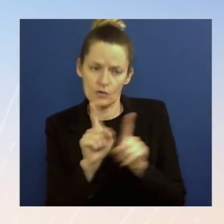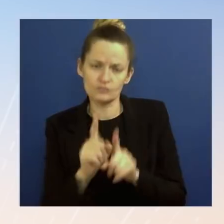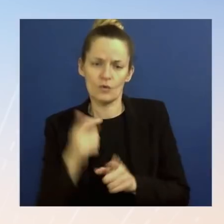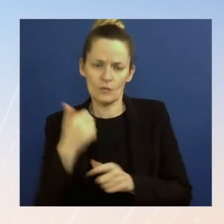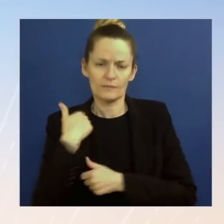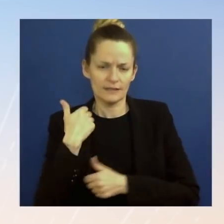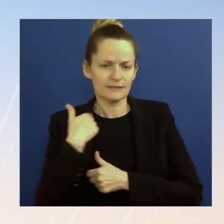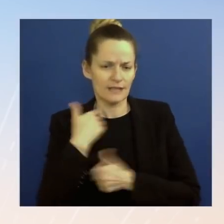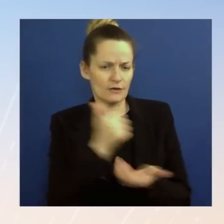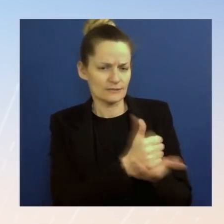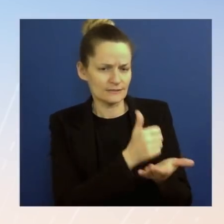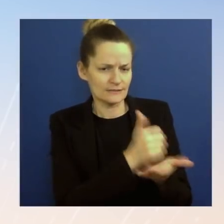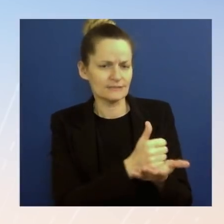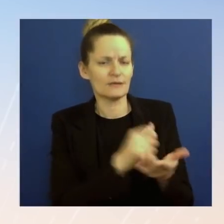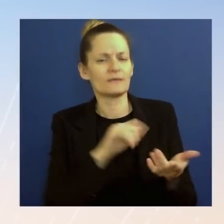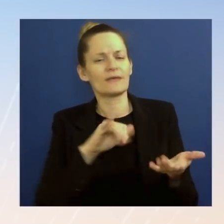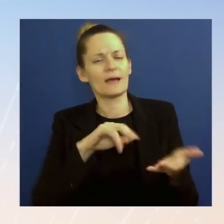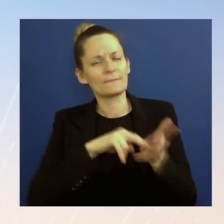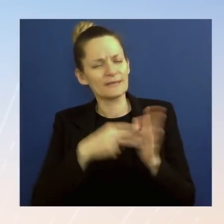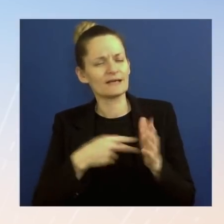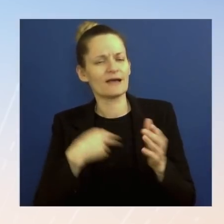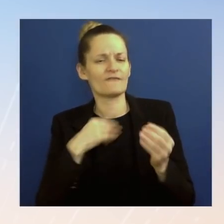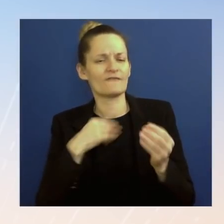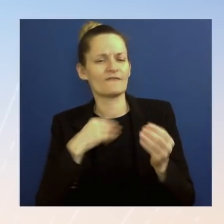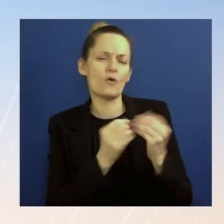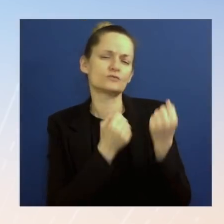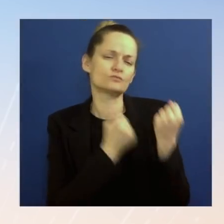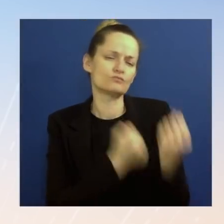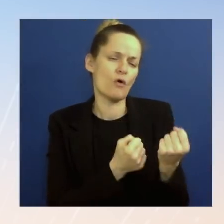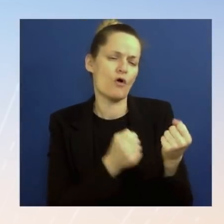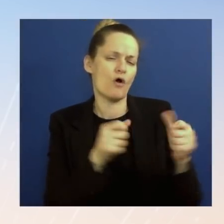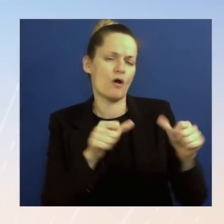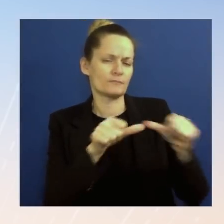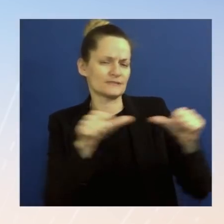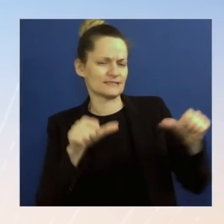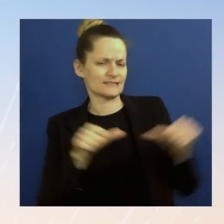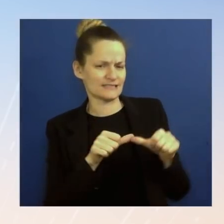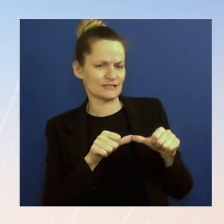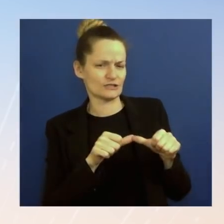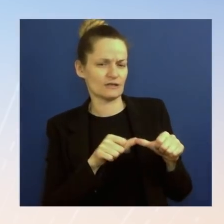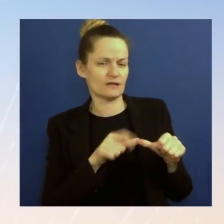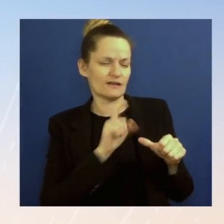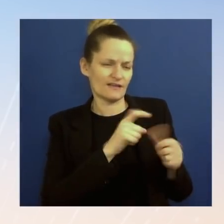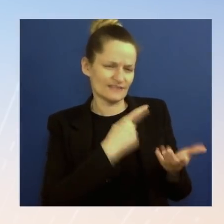Our view continues to be that, despite words that are said in these talks or coming out of these talks,